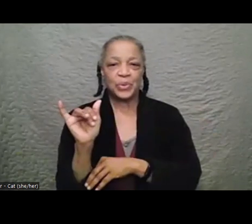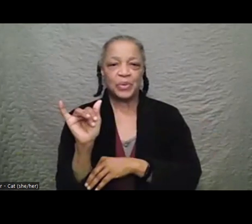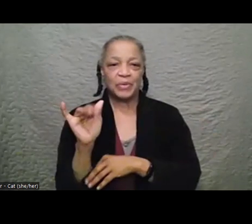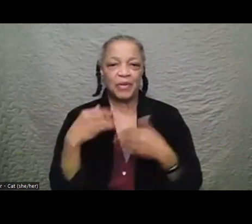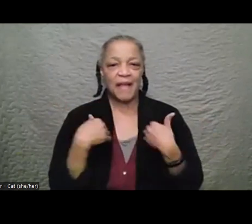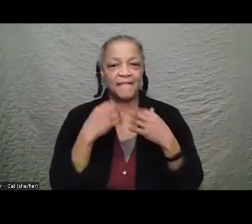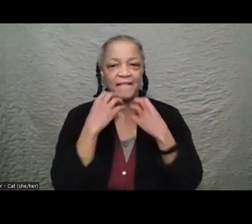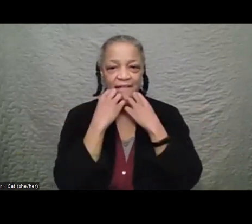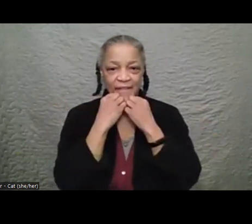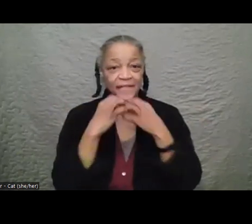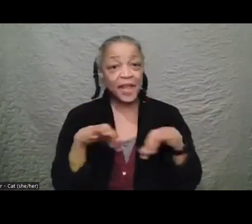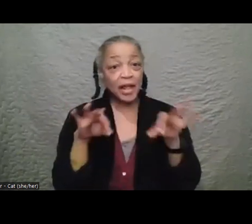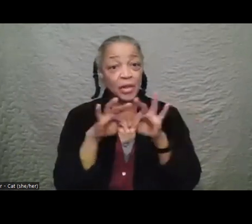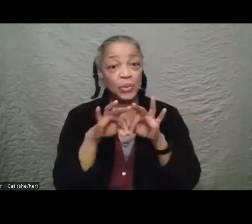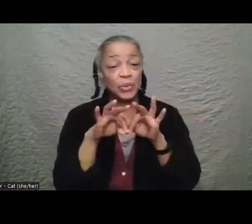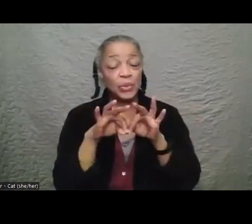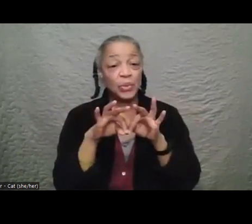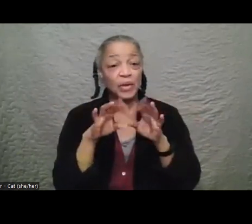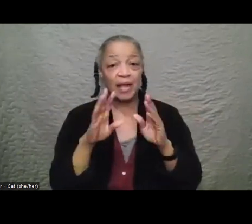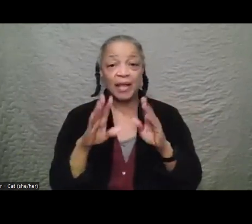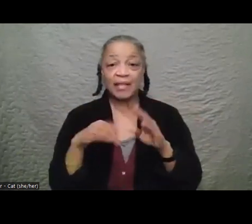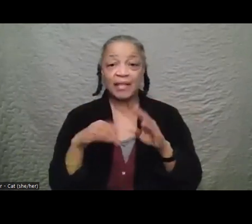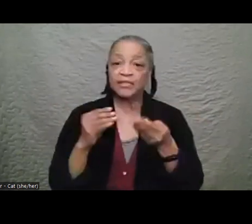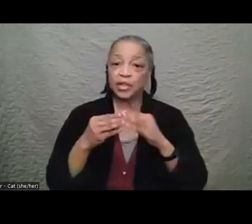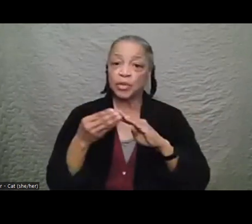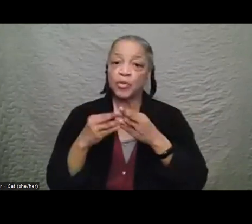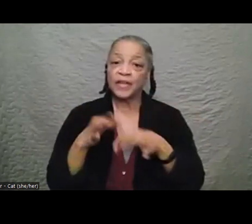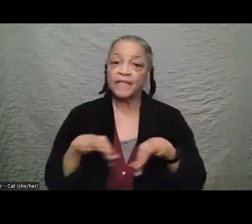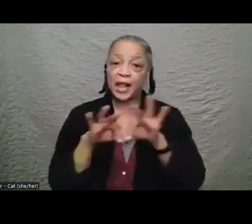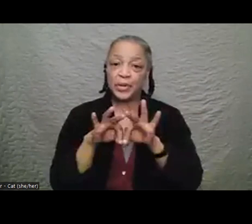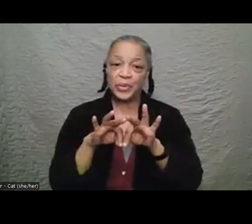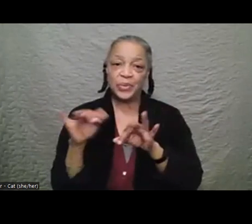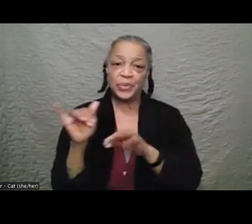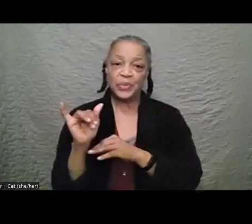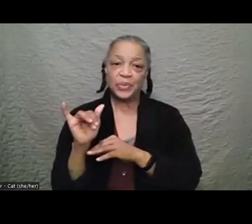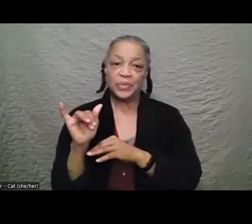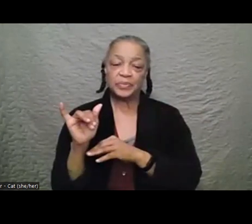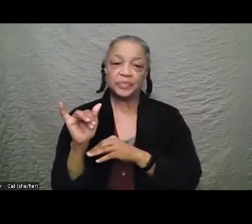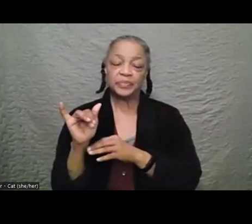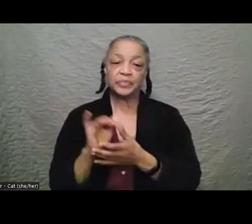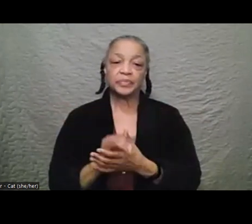That gives us value and gives the community value, which we have.